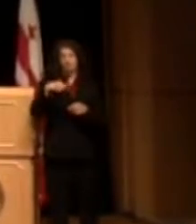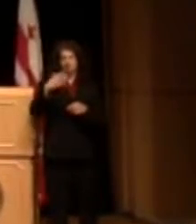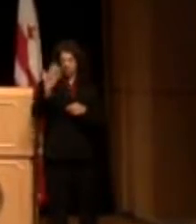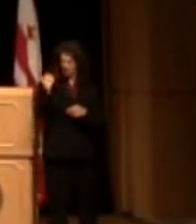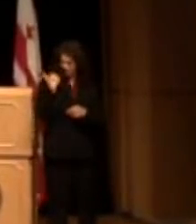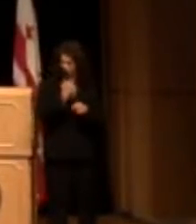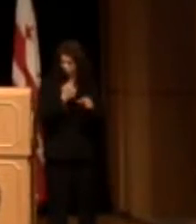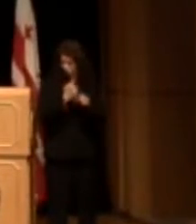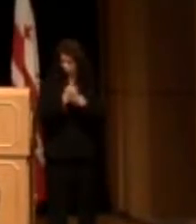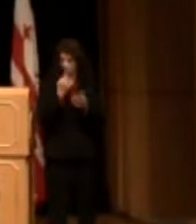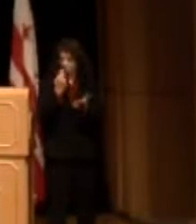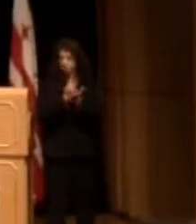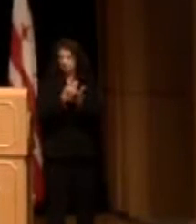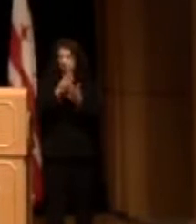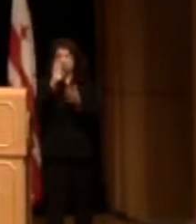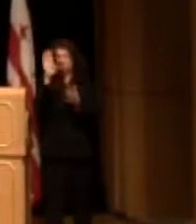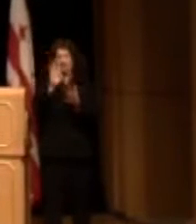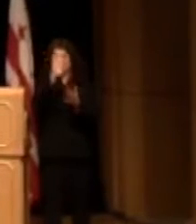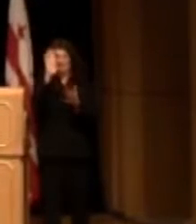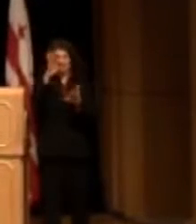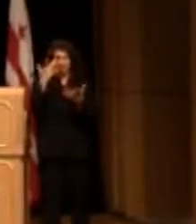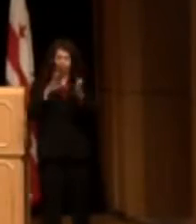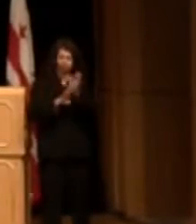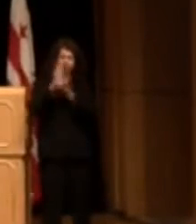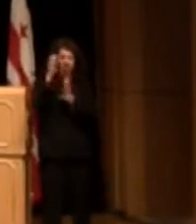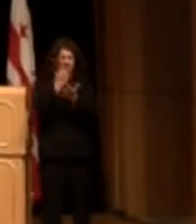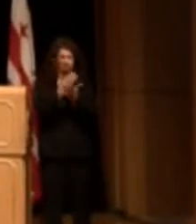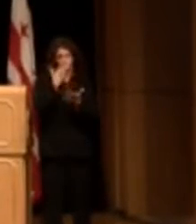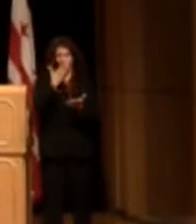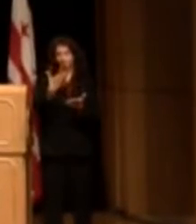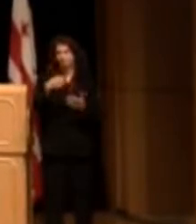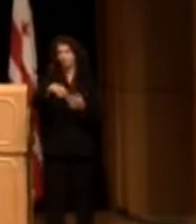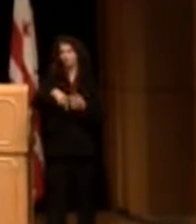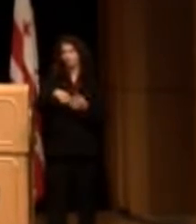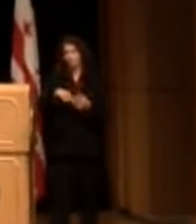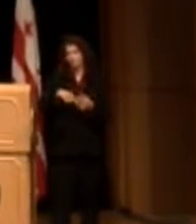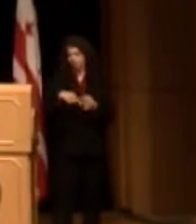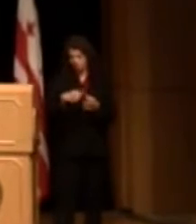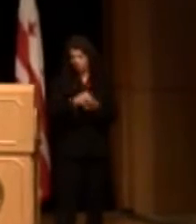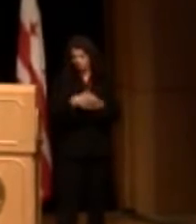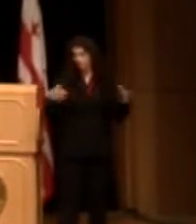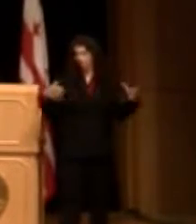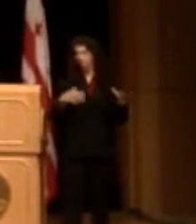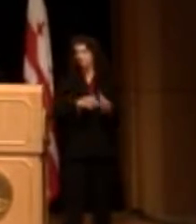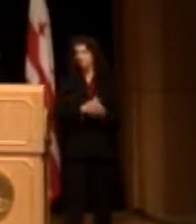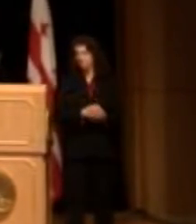THIS MAYOR HAS COMMITTED $100 MILLION TO SUPPORT AFFORDABLE HOUSING AND THE HOUSING PRODUCTION TRUST FUND.